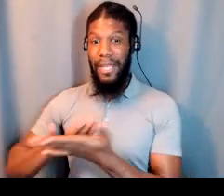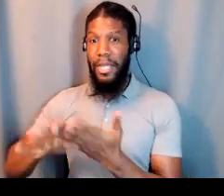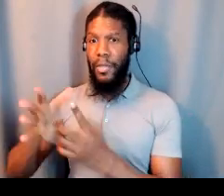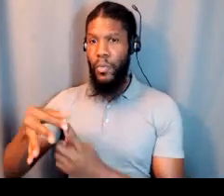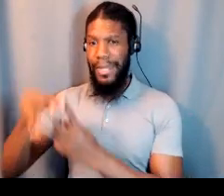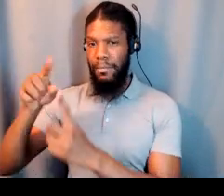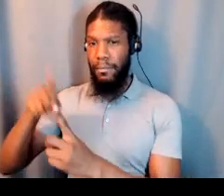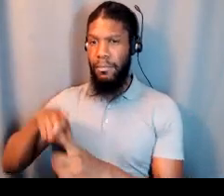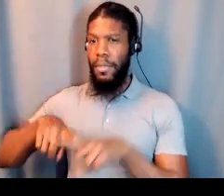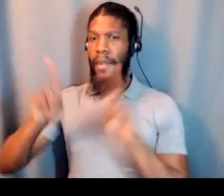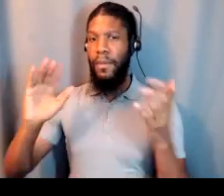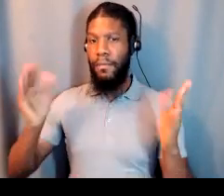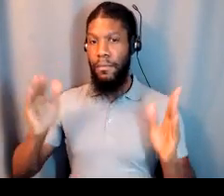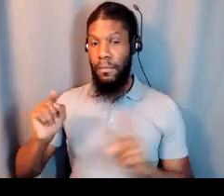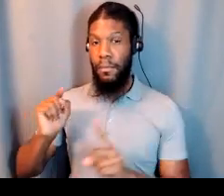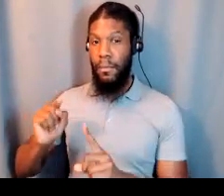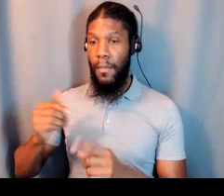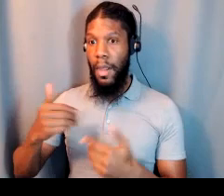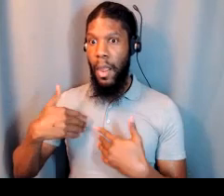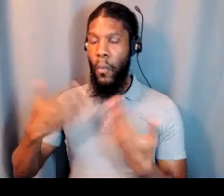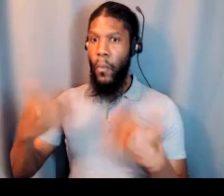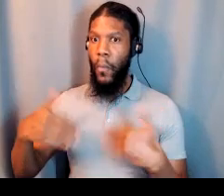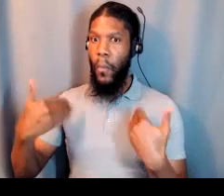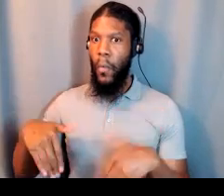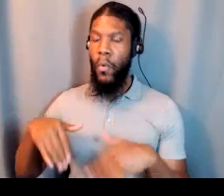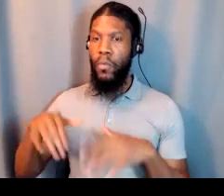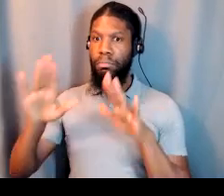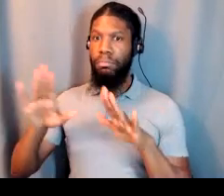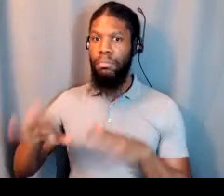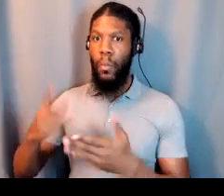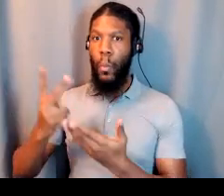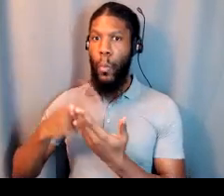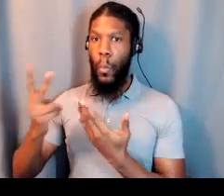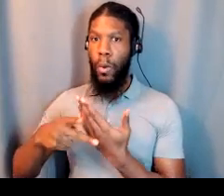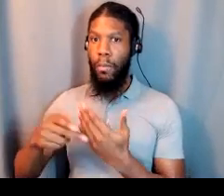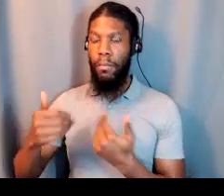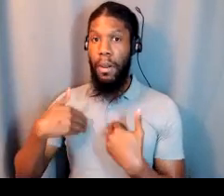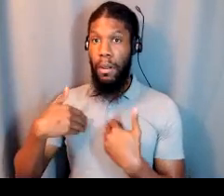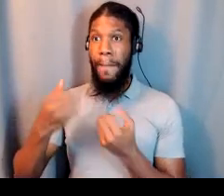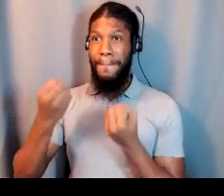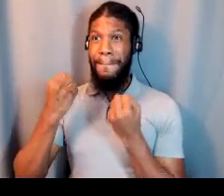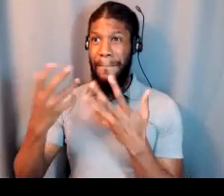a pretty robust online suite of programs. So there are a number of programs that are purely online, and as a result of that,